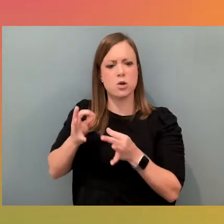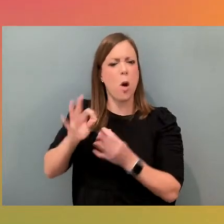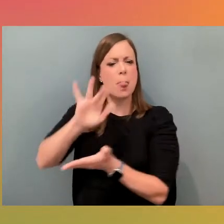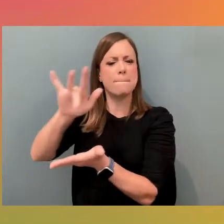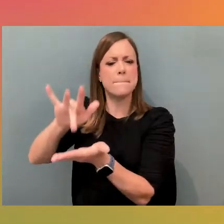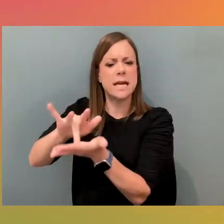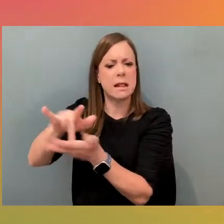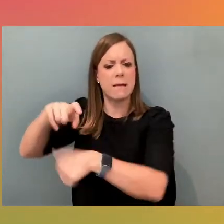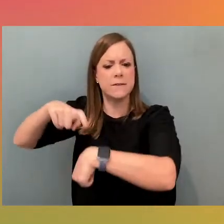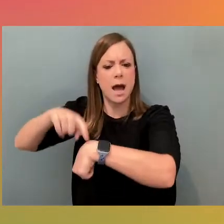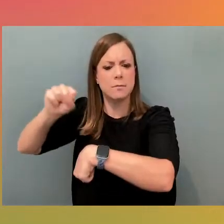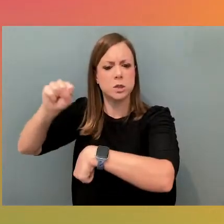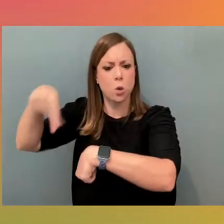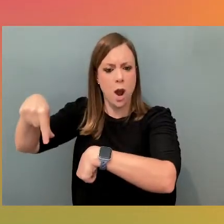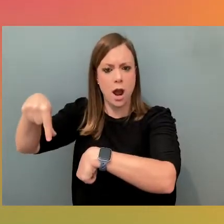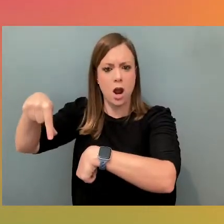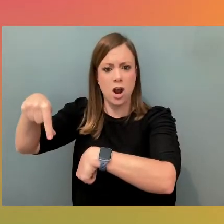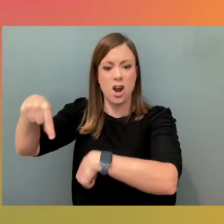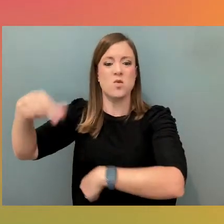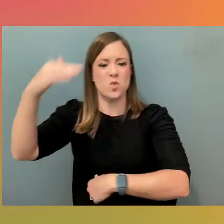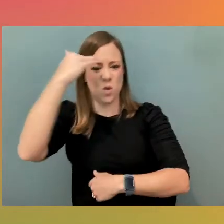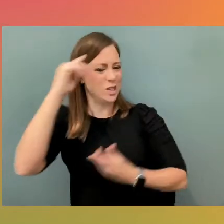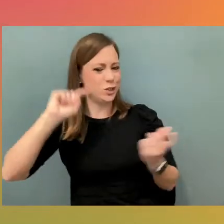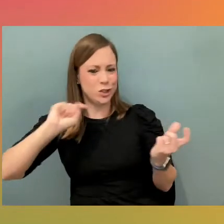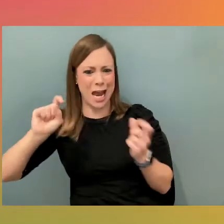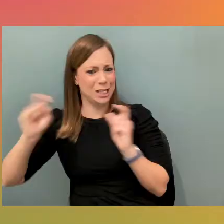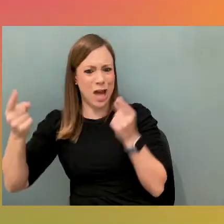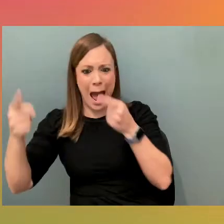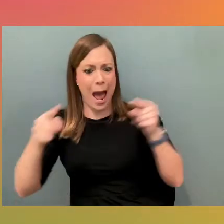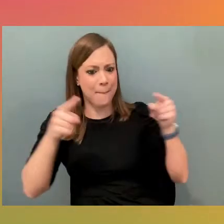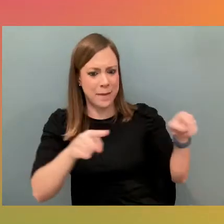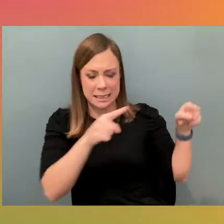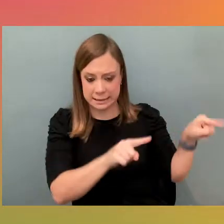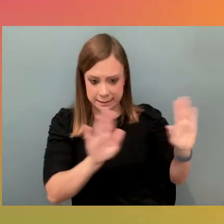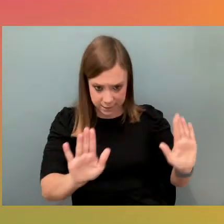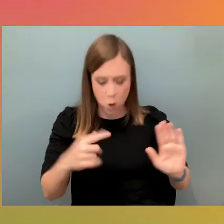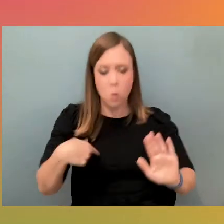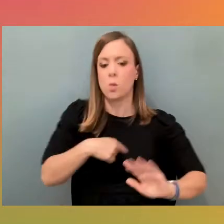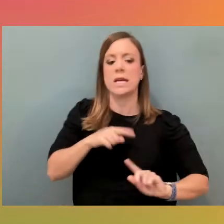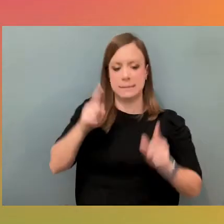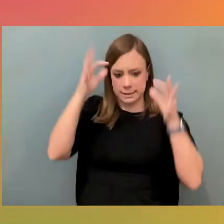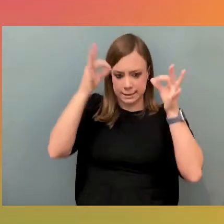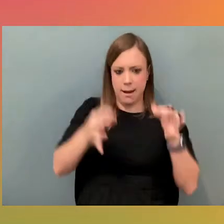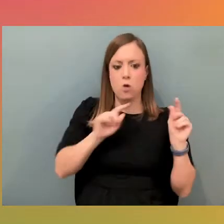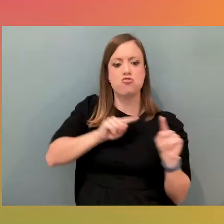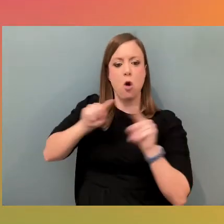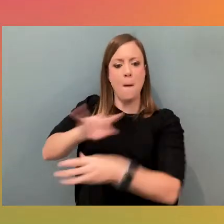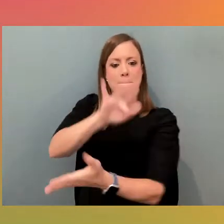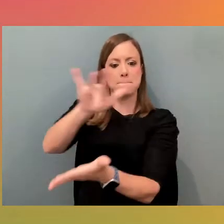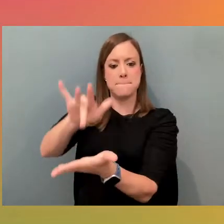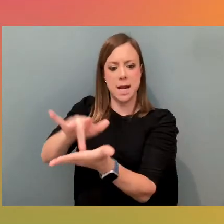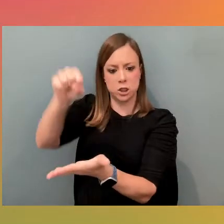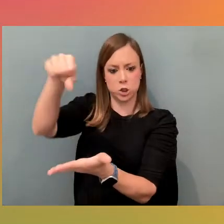IDEA TO COME TO THE MIDDLE OF THE SQUARE, EVEN THOUGH WE ARE GOING THROUGH THE CHANGES,